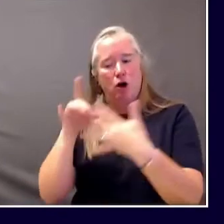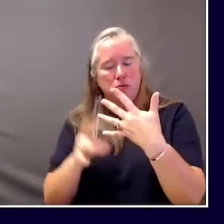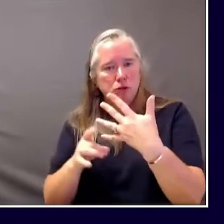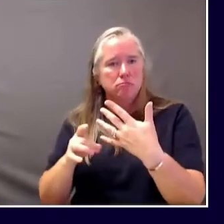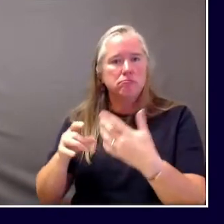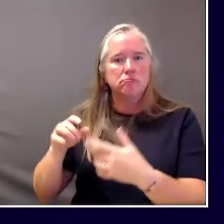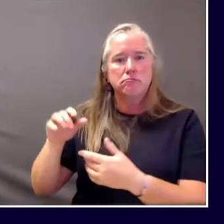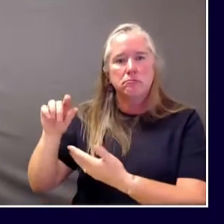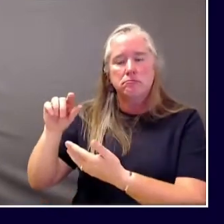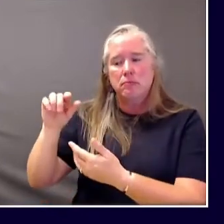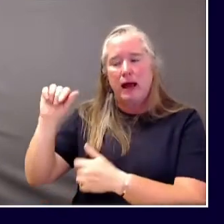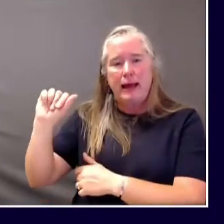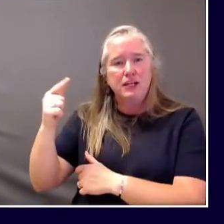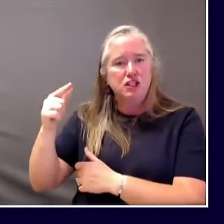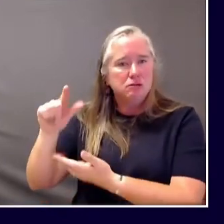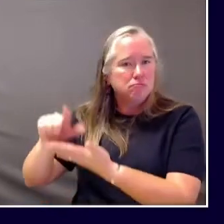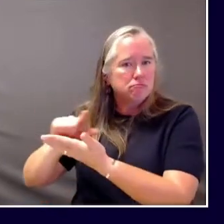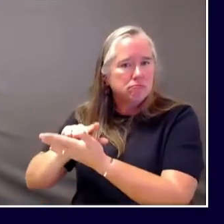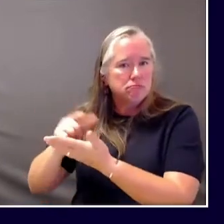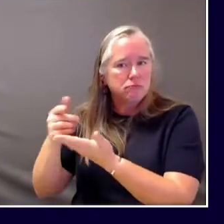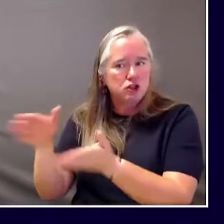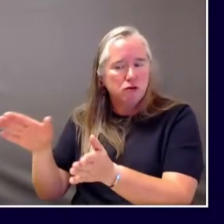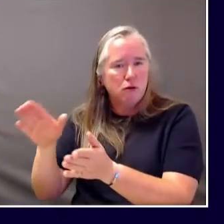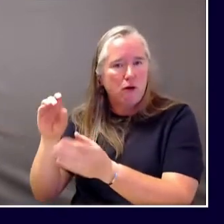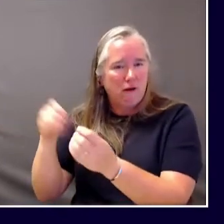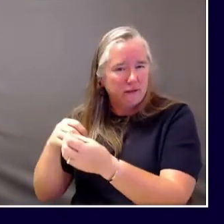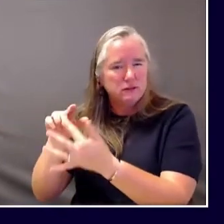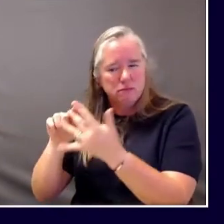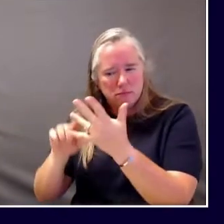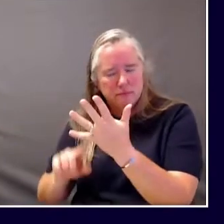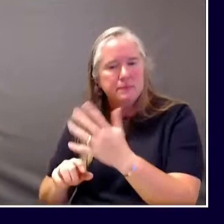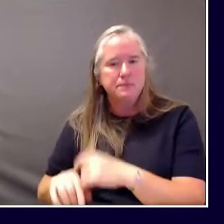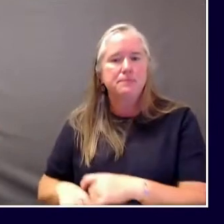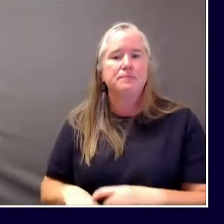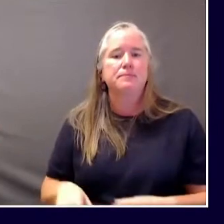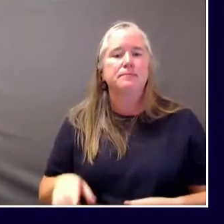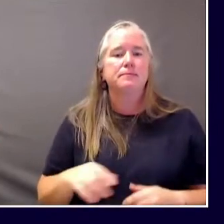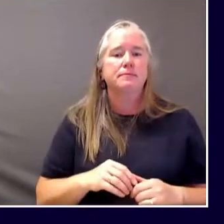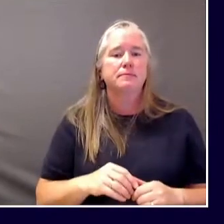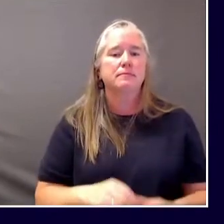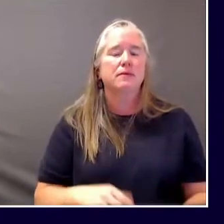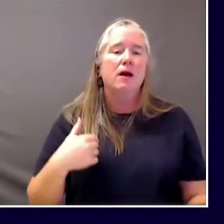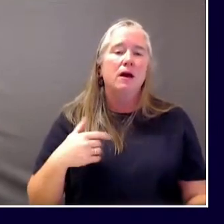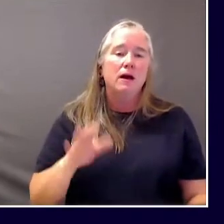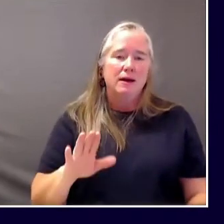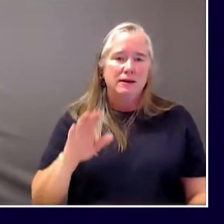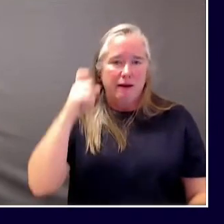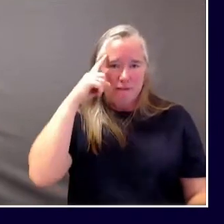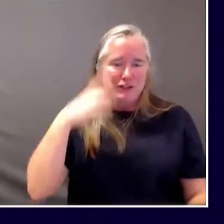if you want you know to TJ we're